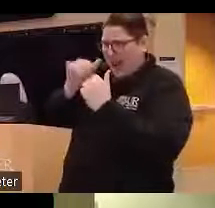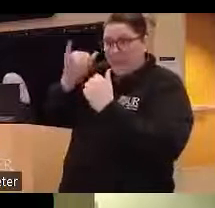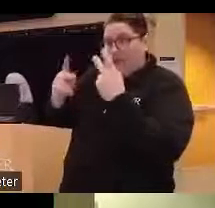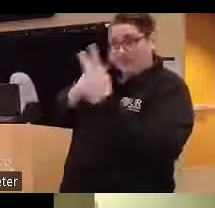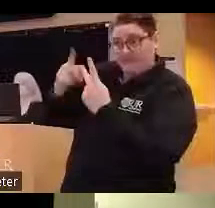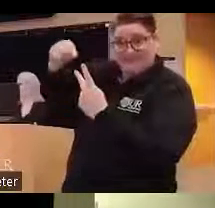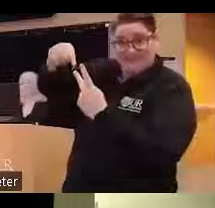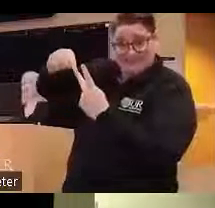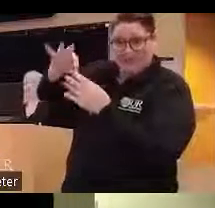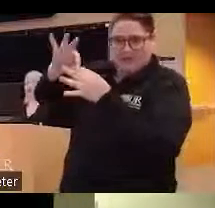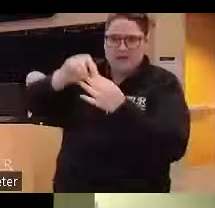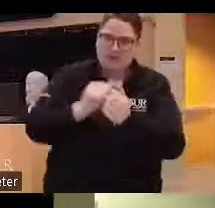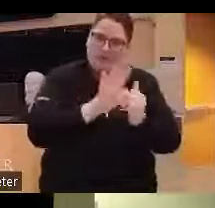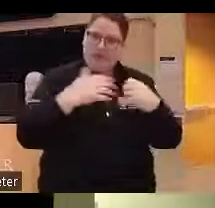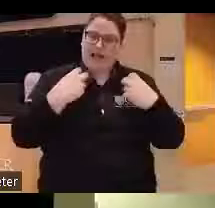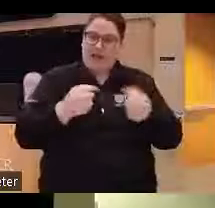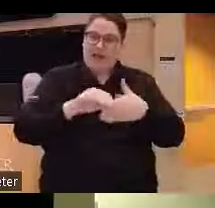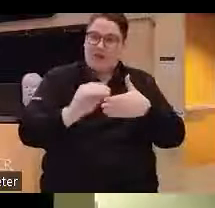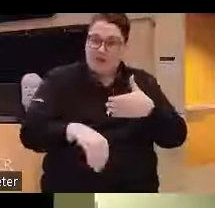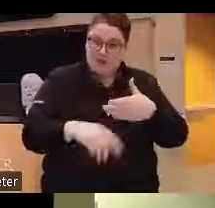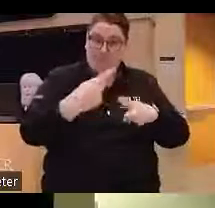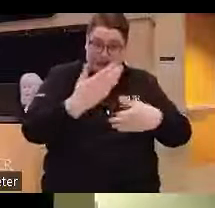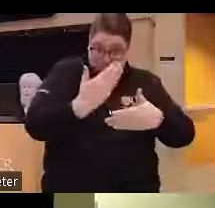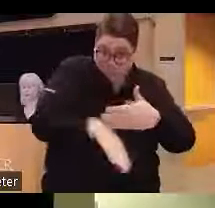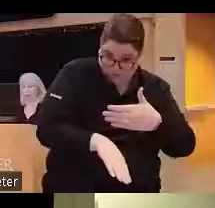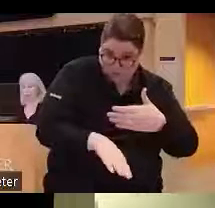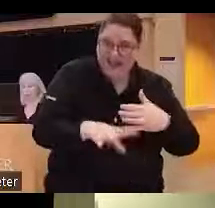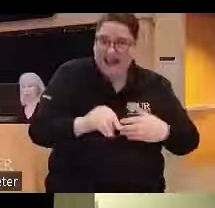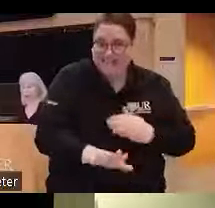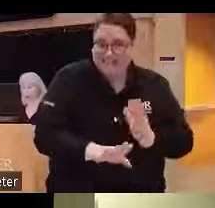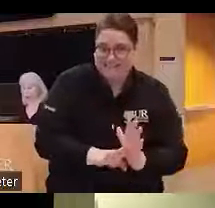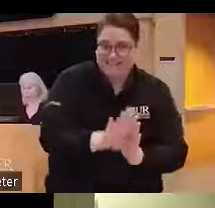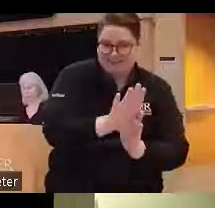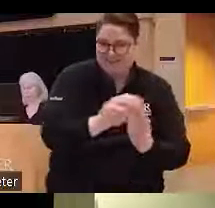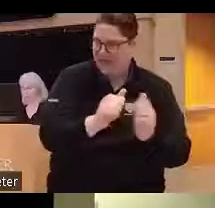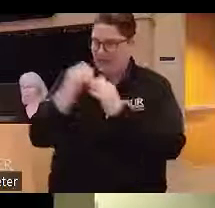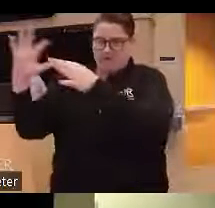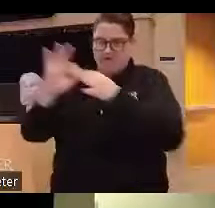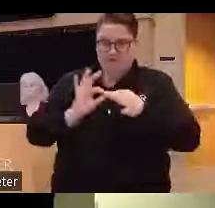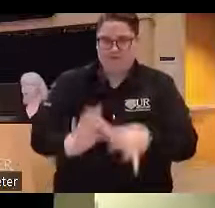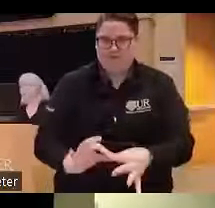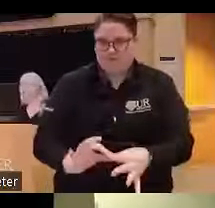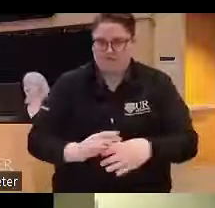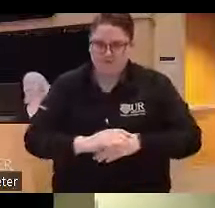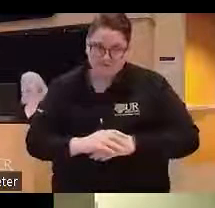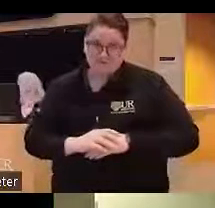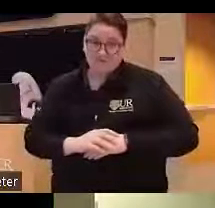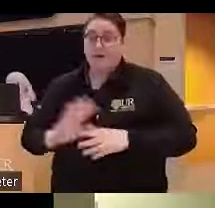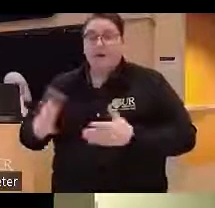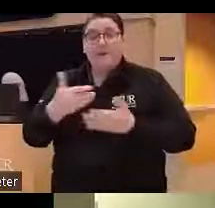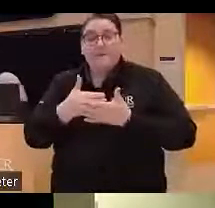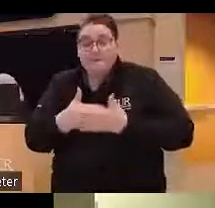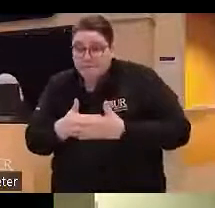individuals and on their developmental growth um so a baby is not developing from a blueprint that